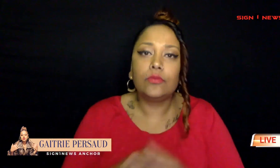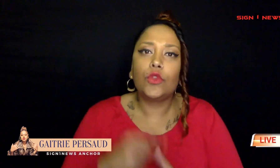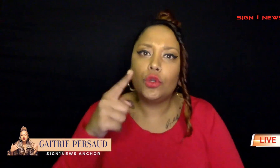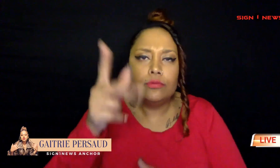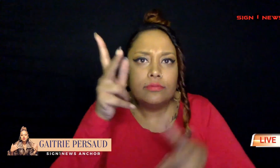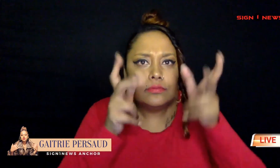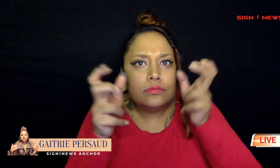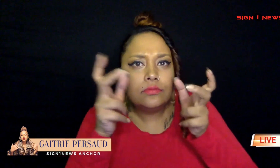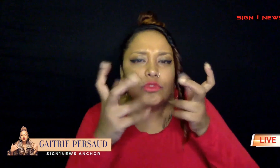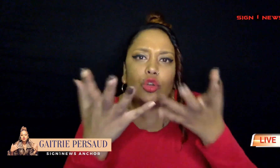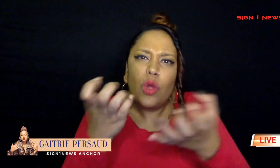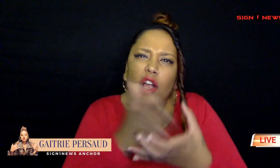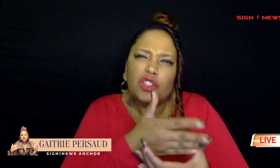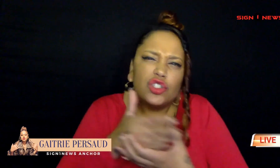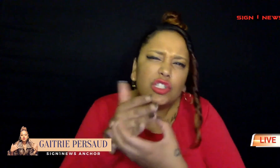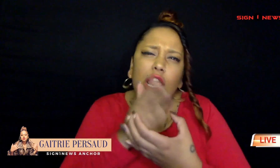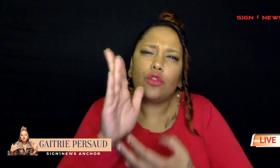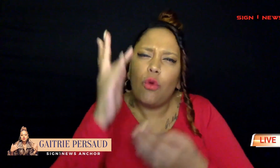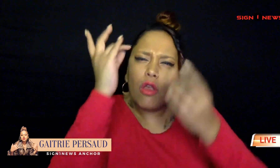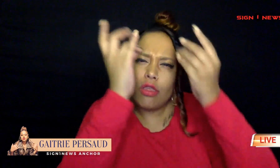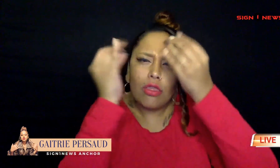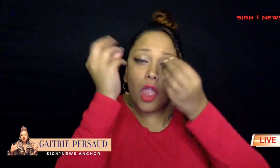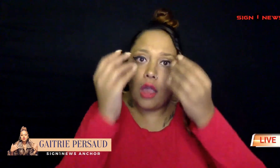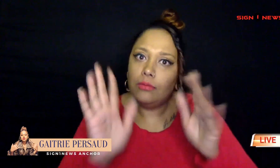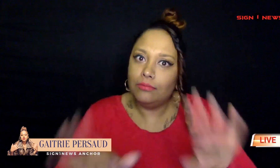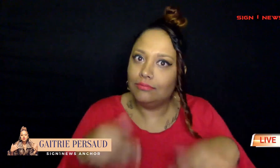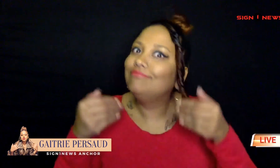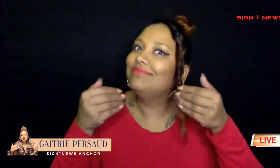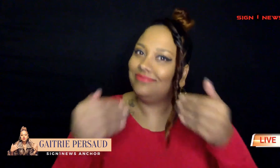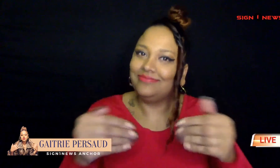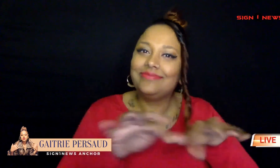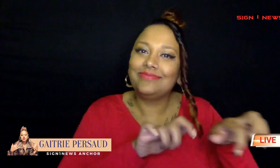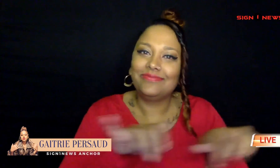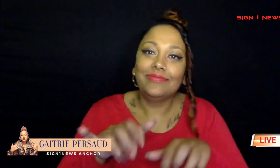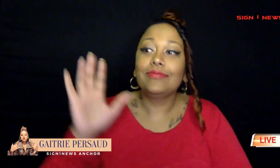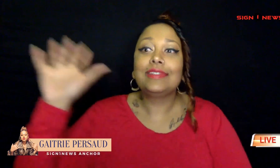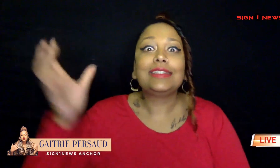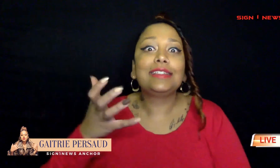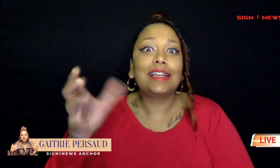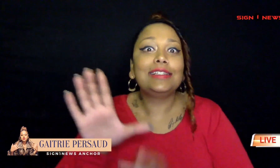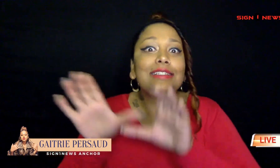if you post an interesting comment about this update we may add it at the bottom of the screen